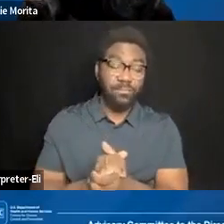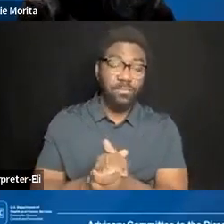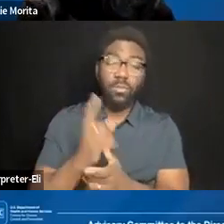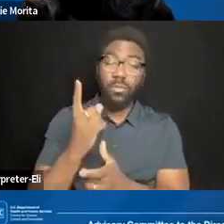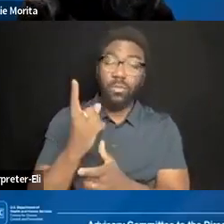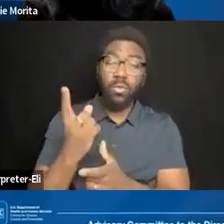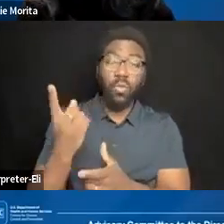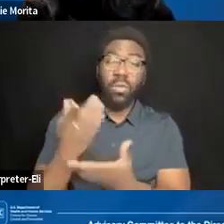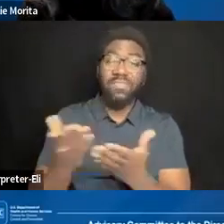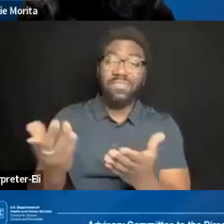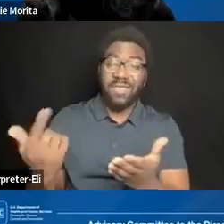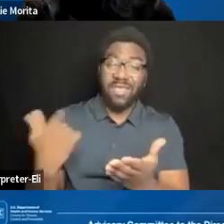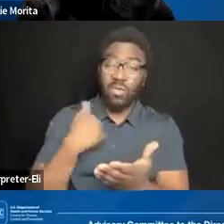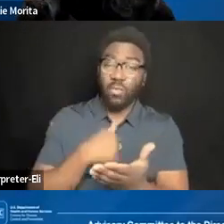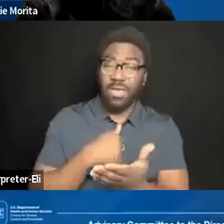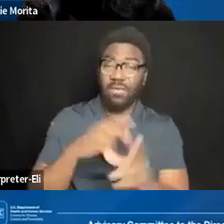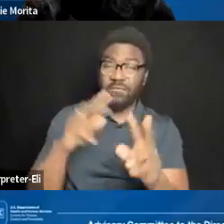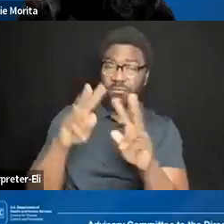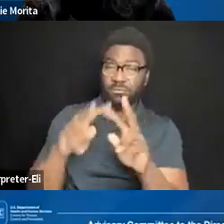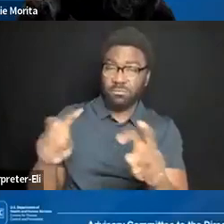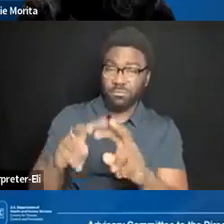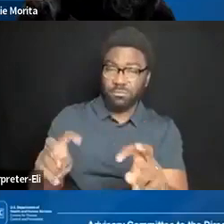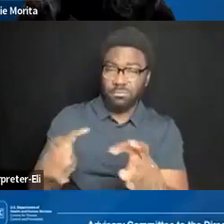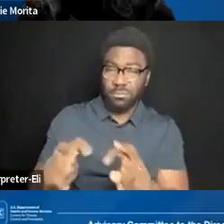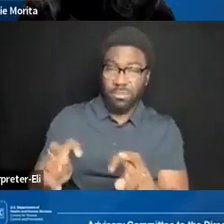that sustained funding model looks like.